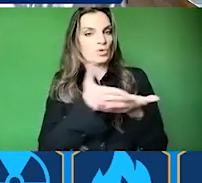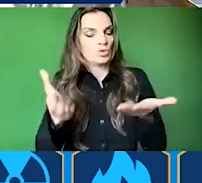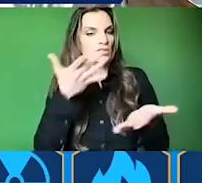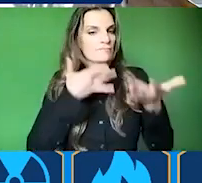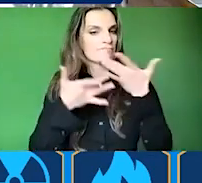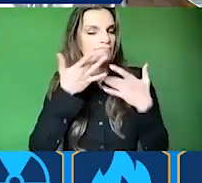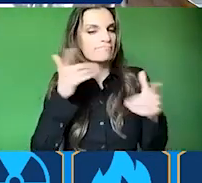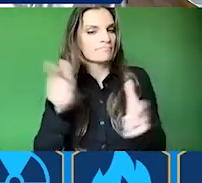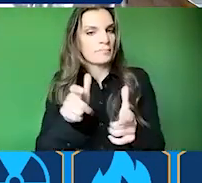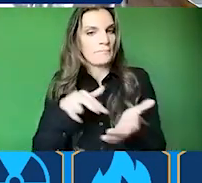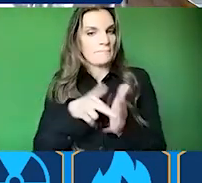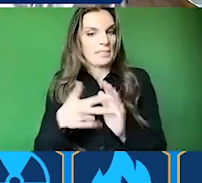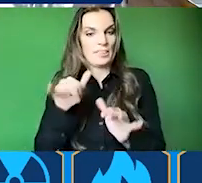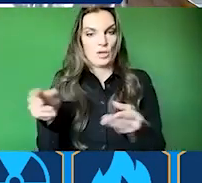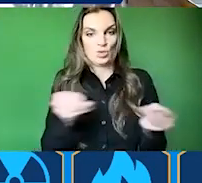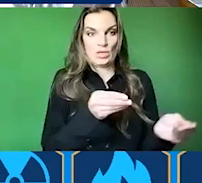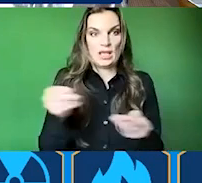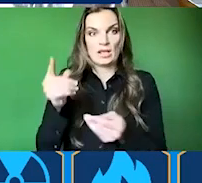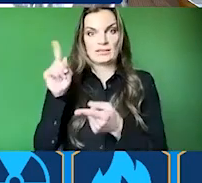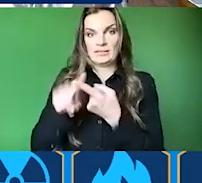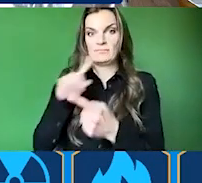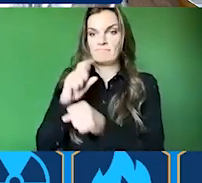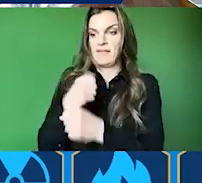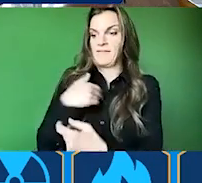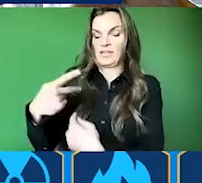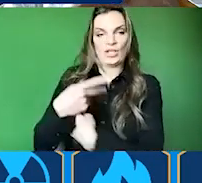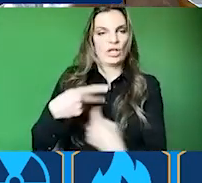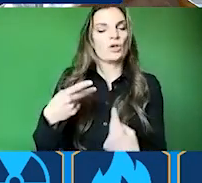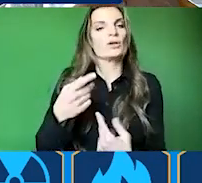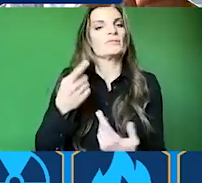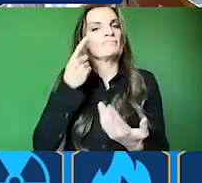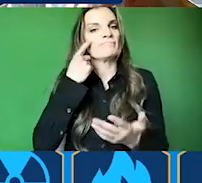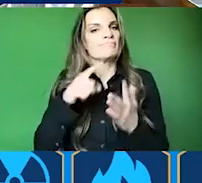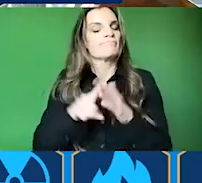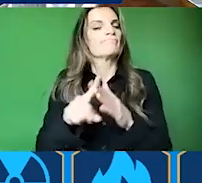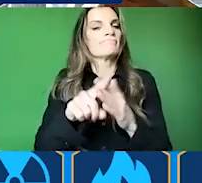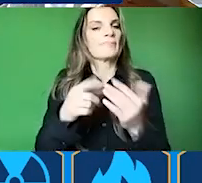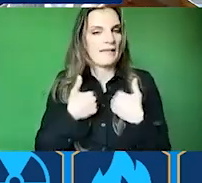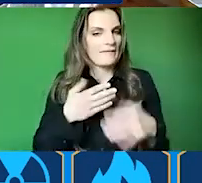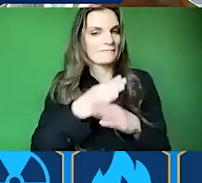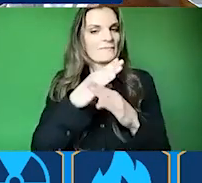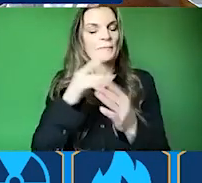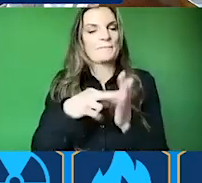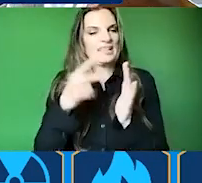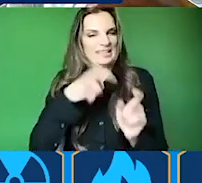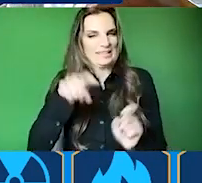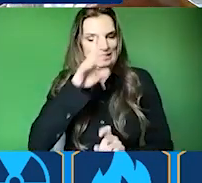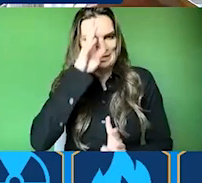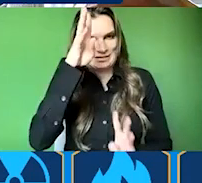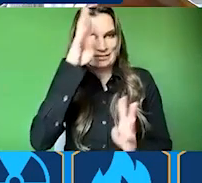both informal and formal. So we really need to increase our funding for innovation and critical care. We don't want to